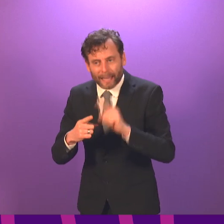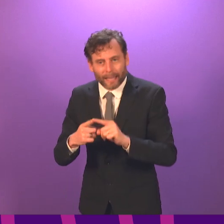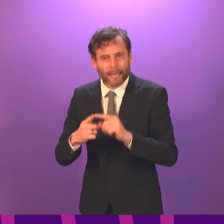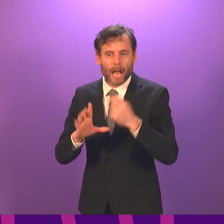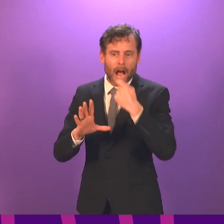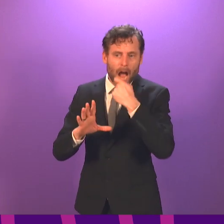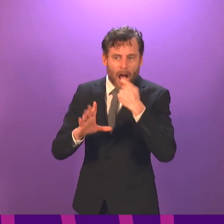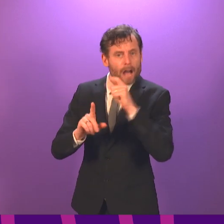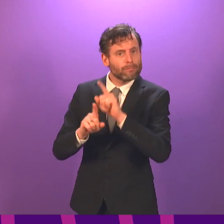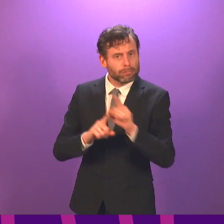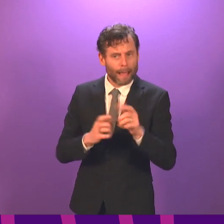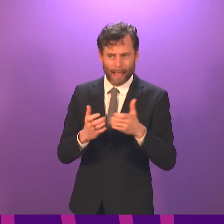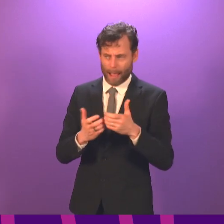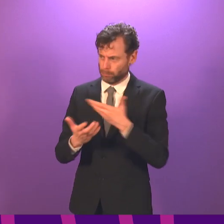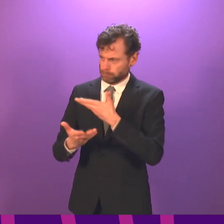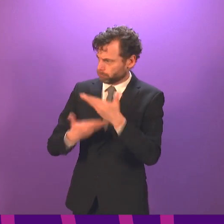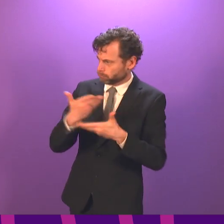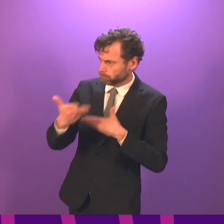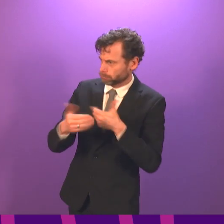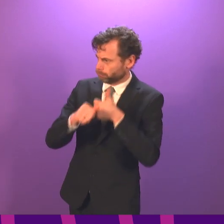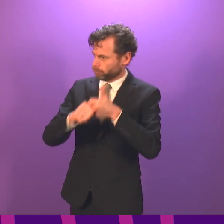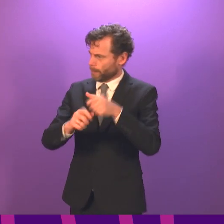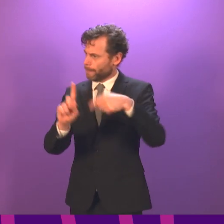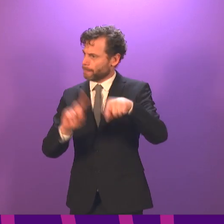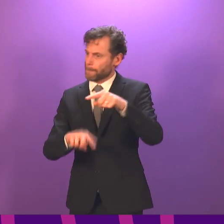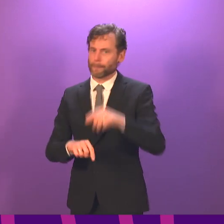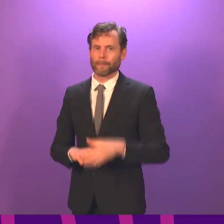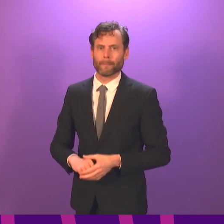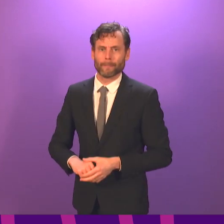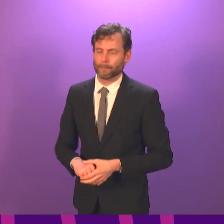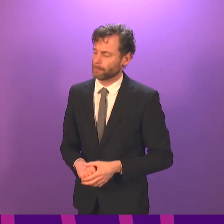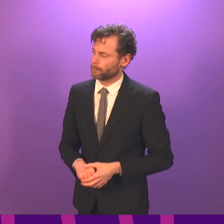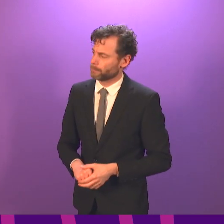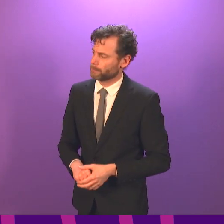The First Minister: The main words of reassurance that I want